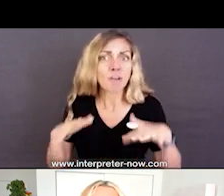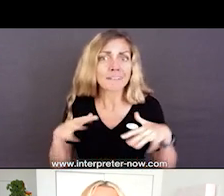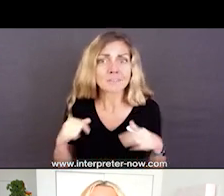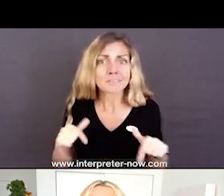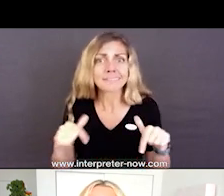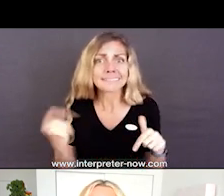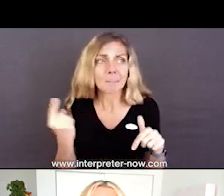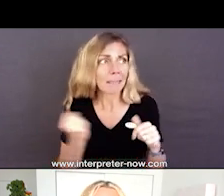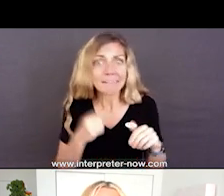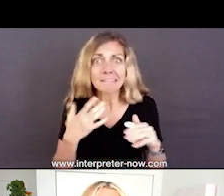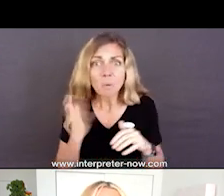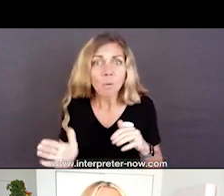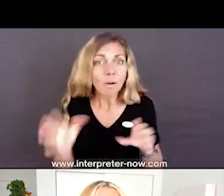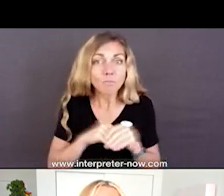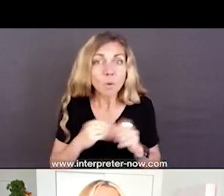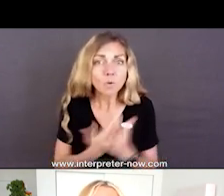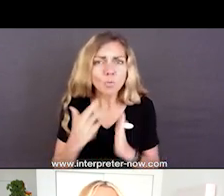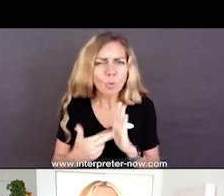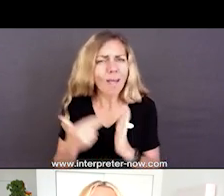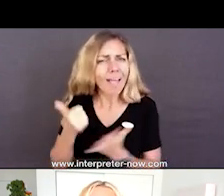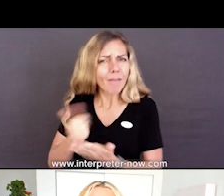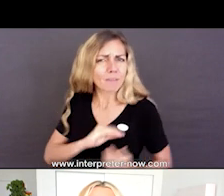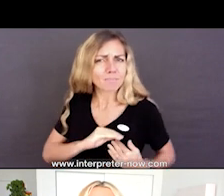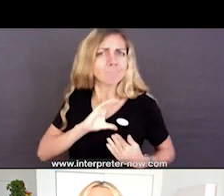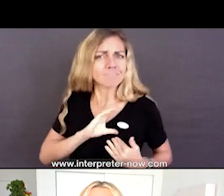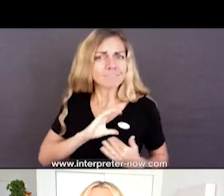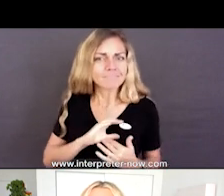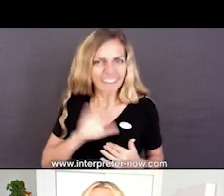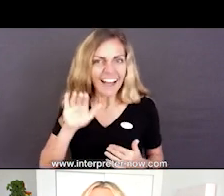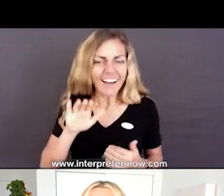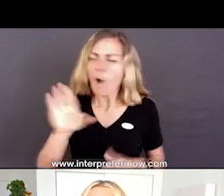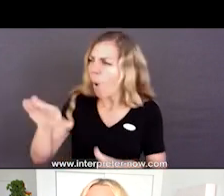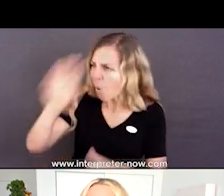If they're nervous about something, if they're going into a new role, boost their confidence.